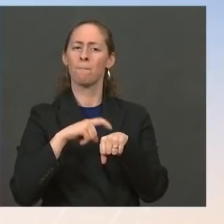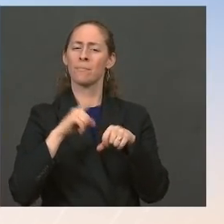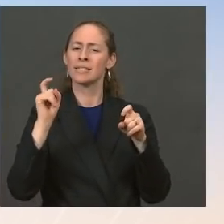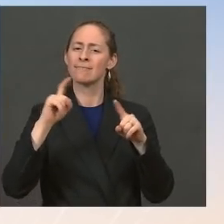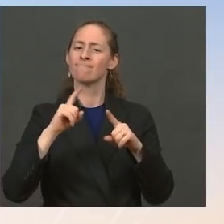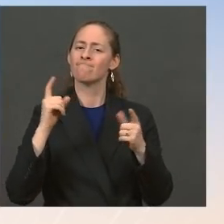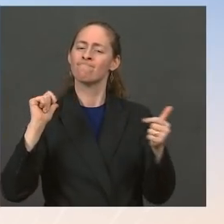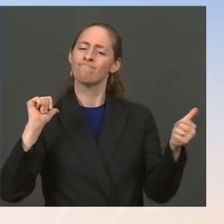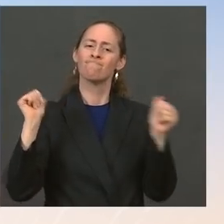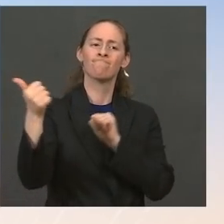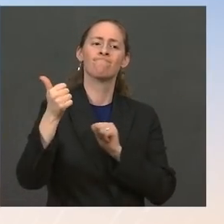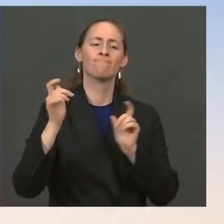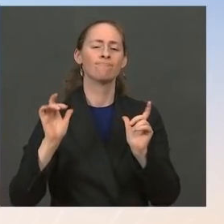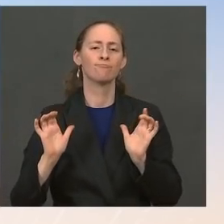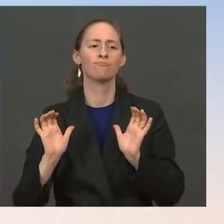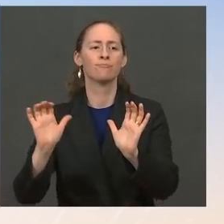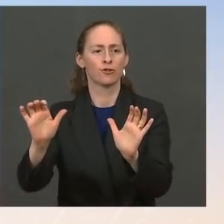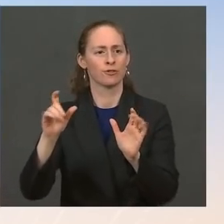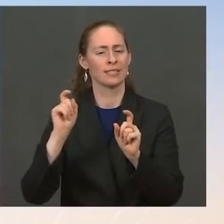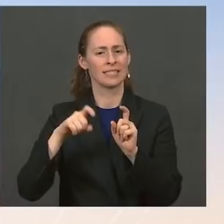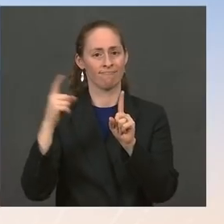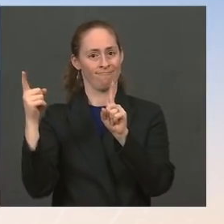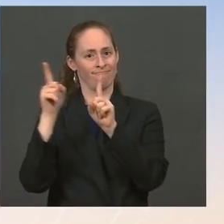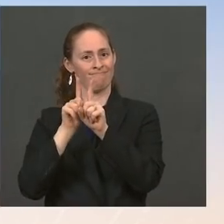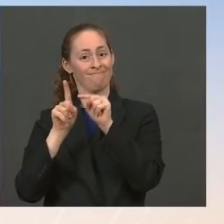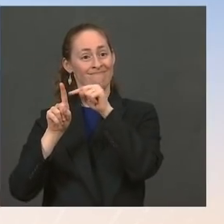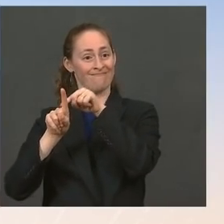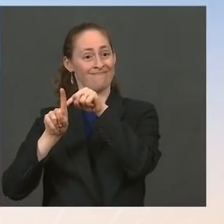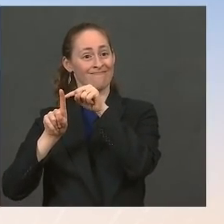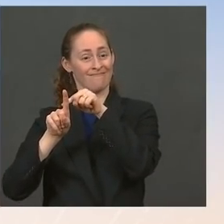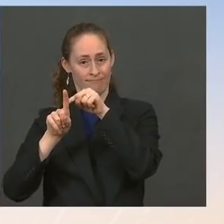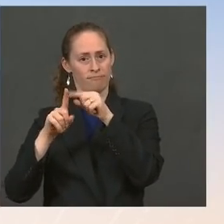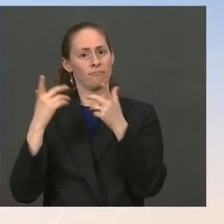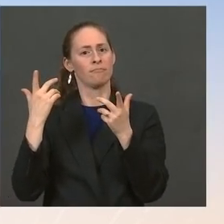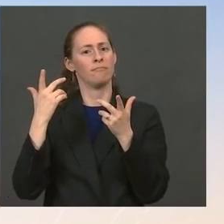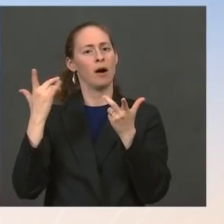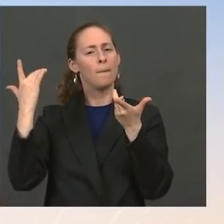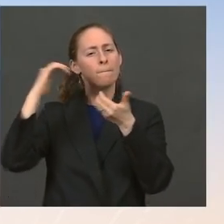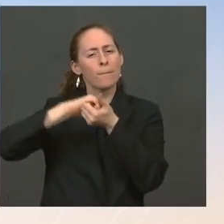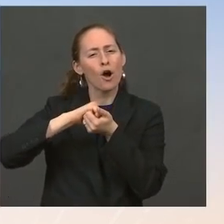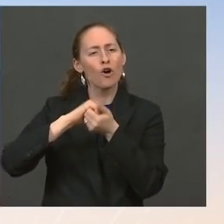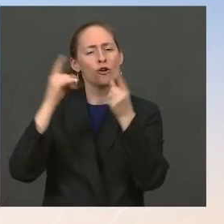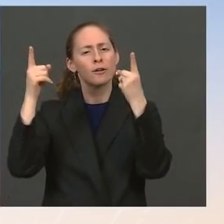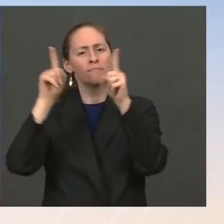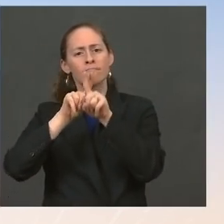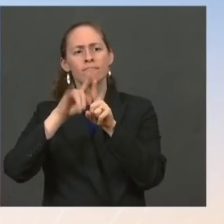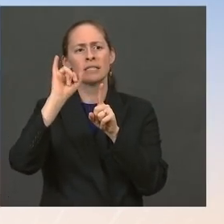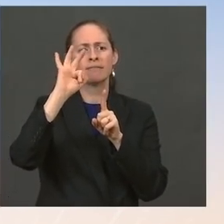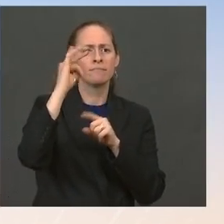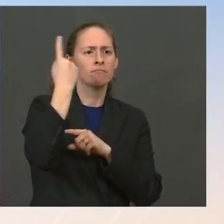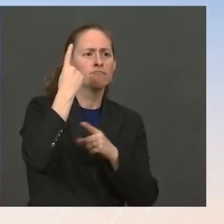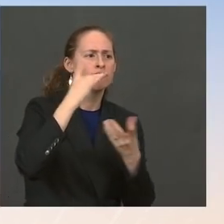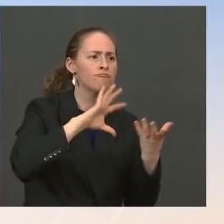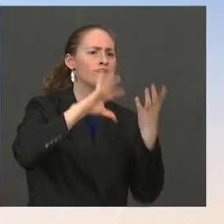who could serve by your side, as your partner, but also step in if you were -- if there was a reason to.